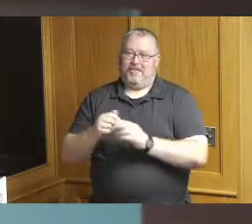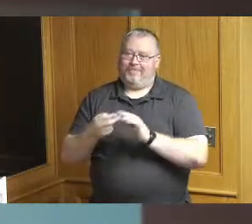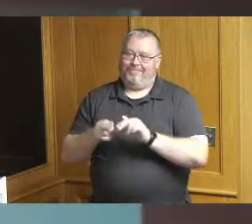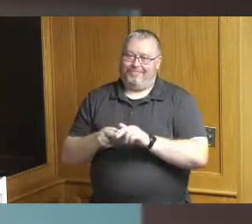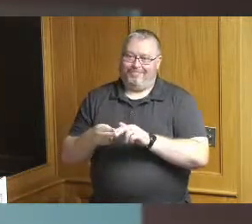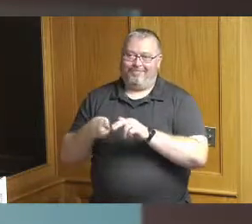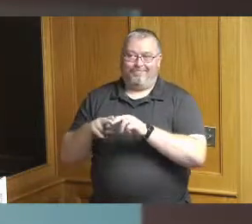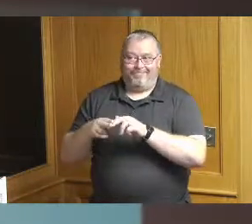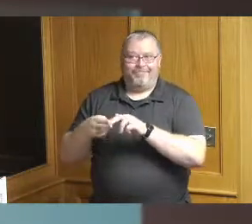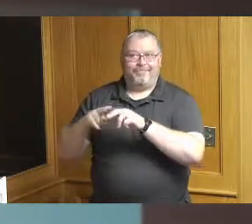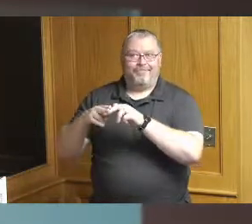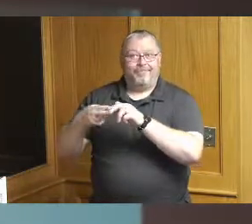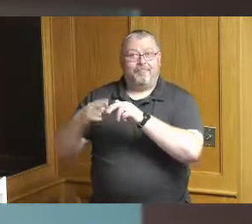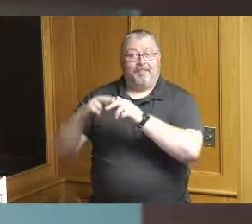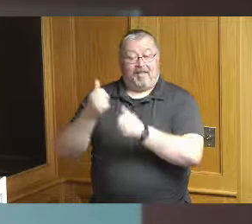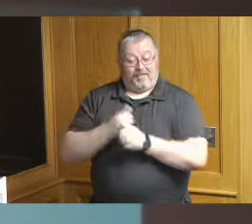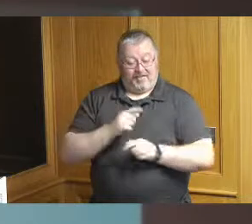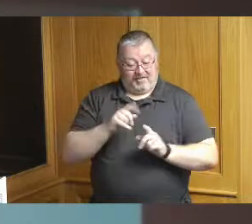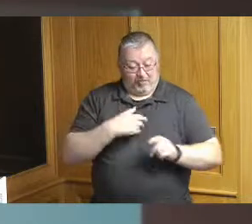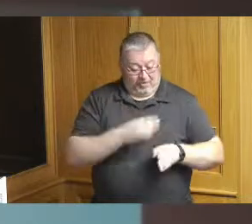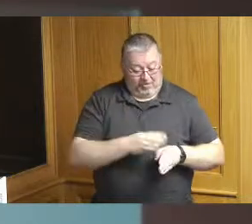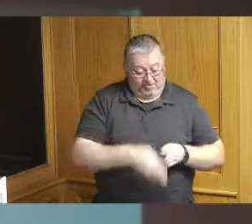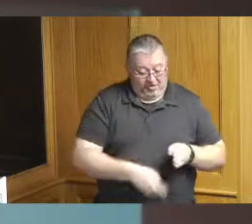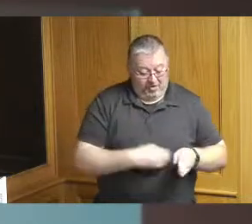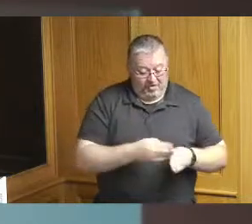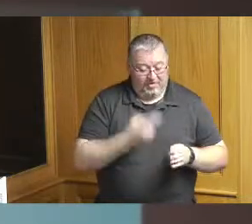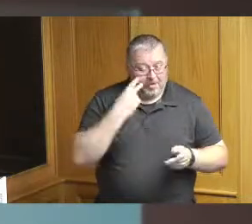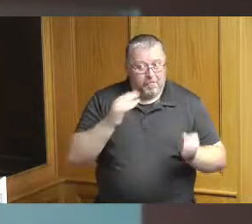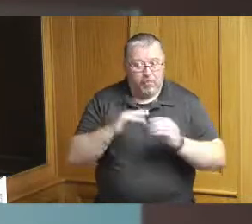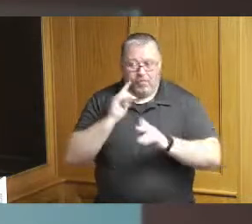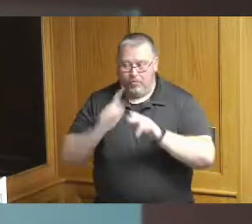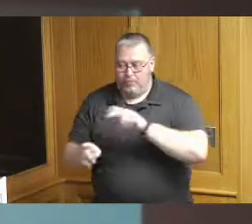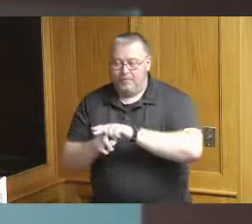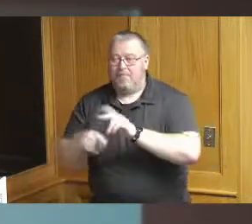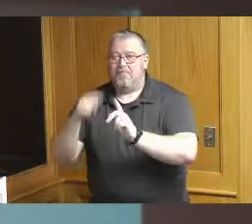each test that we complete we're seeing more people show up positive so first of all I'd